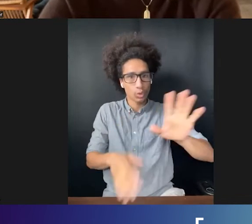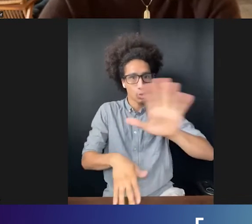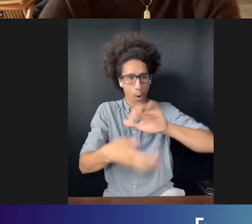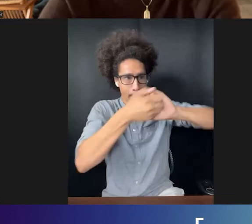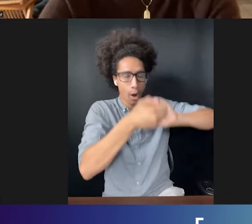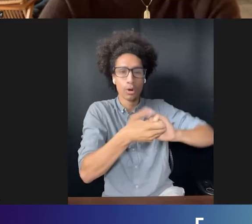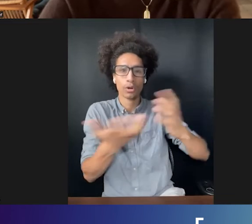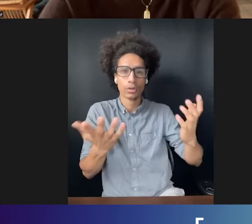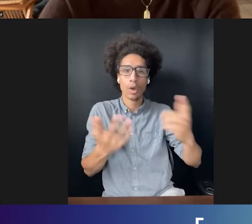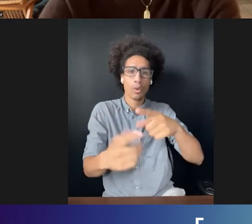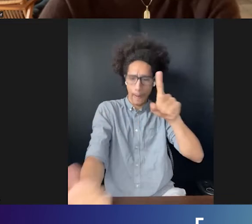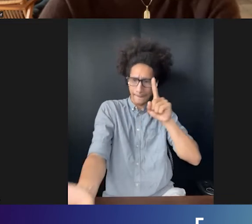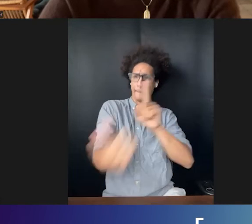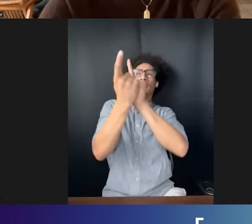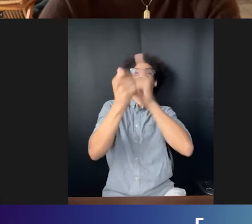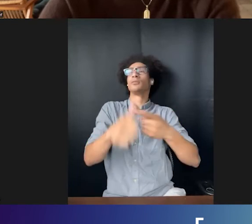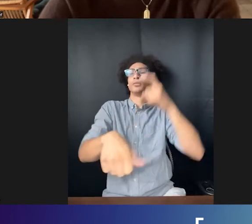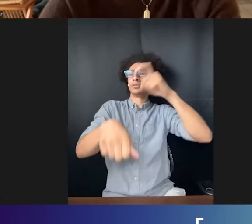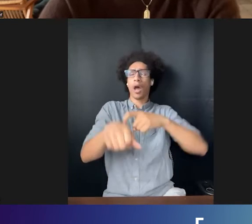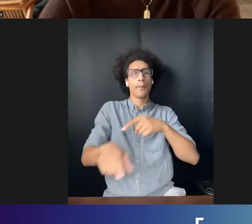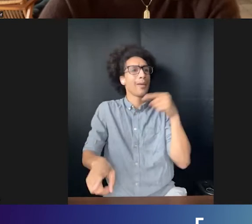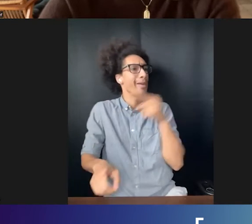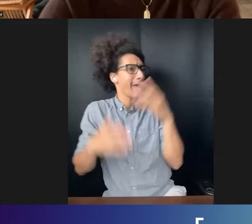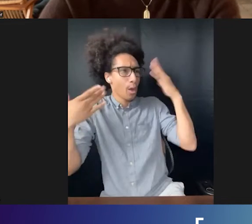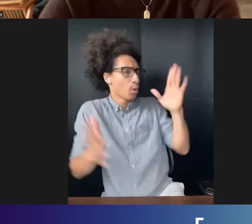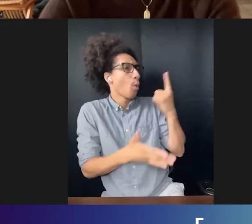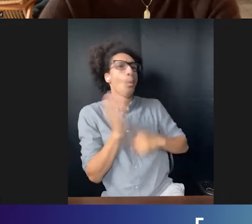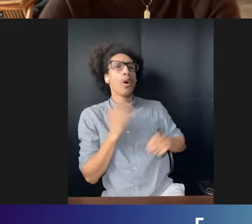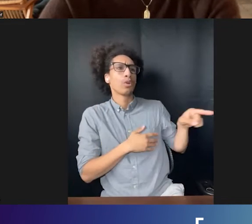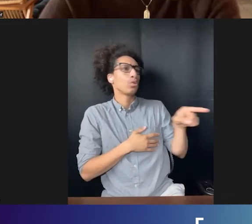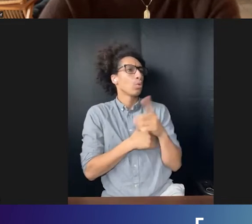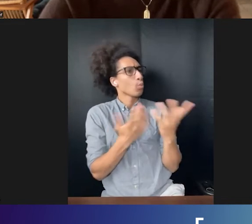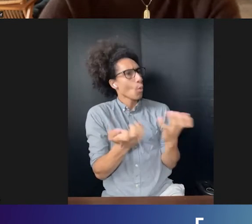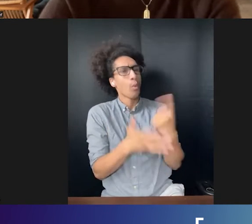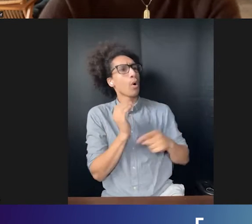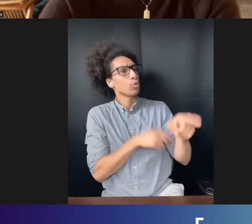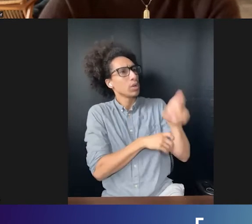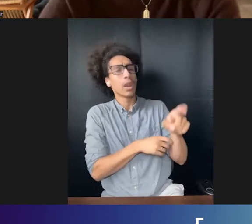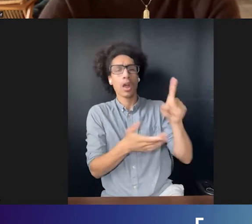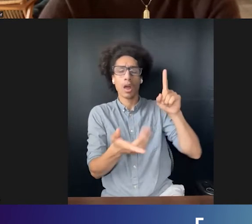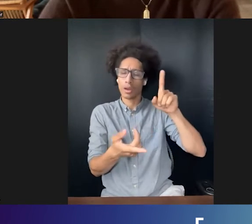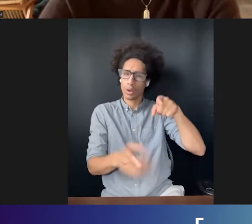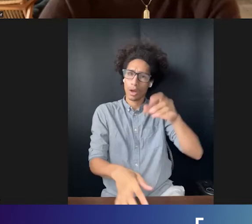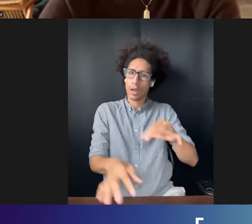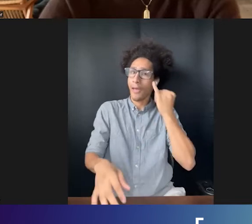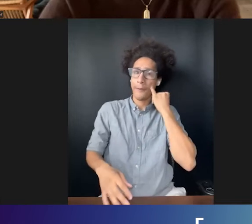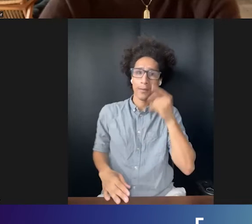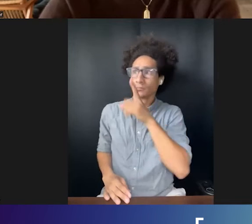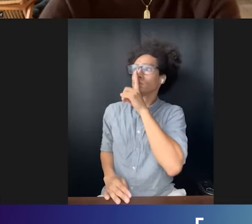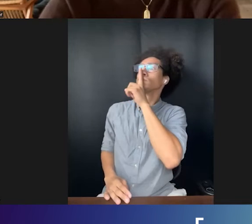unless you continuously express that and hammer away. And I think going in and really vetting